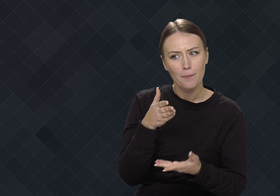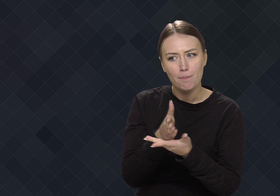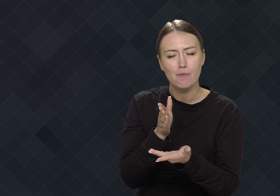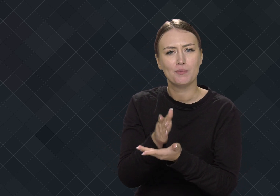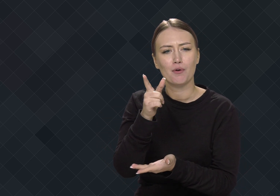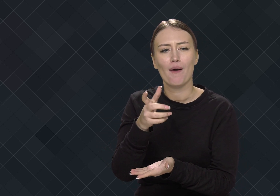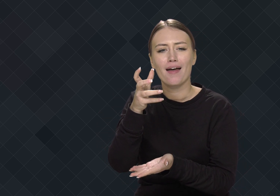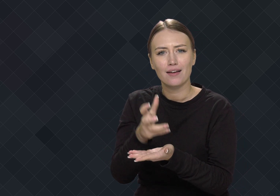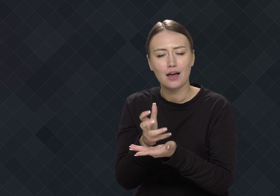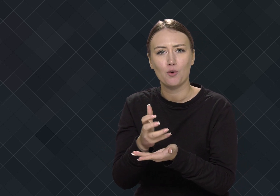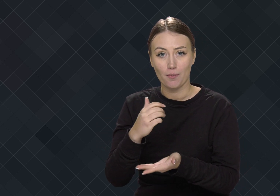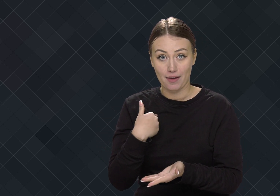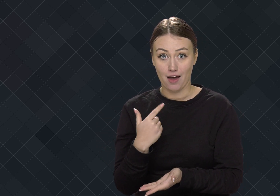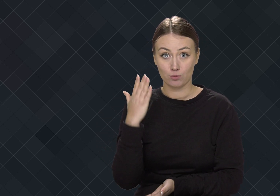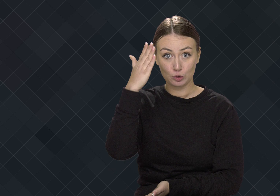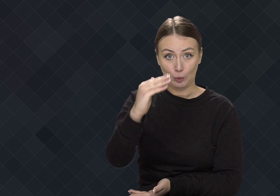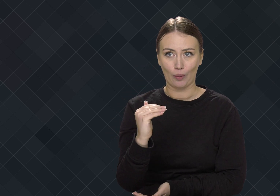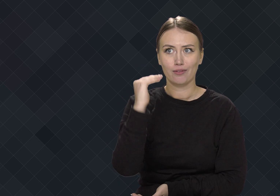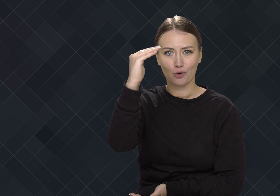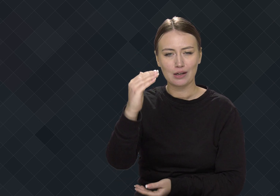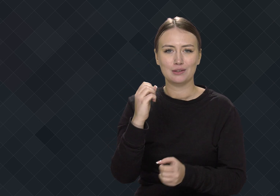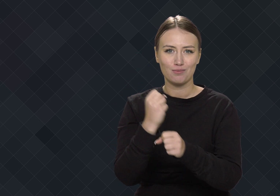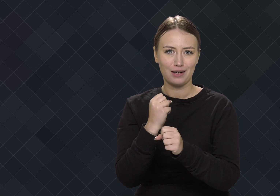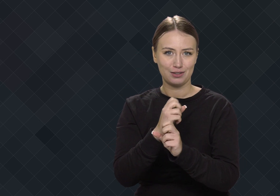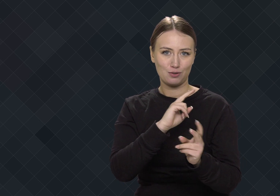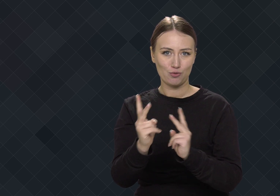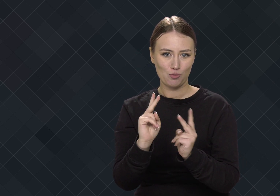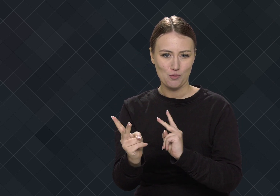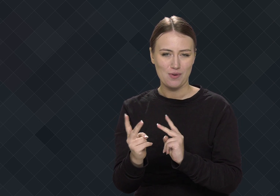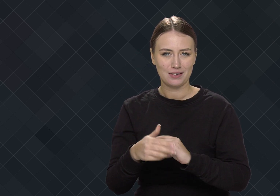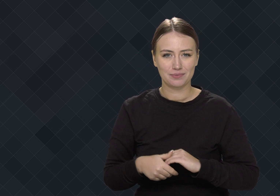Did children acting as translators, tailored to their age, help Jakub in his work as an adult?